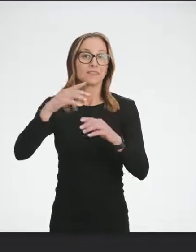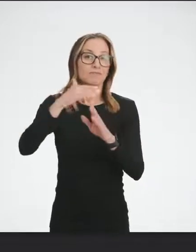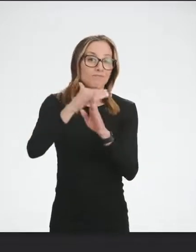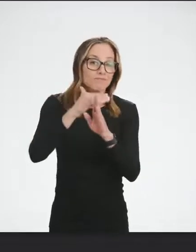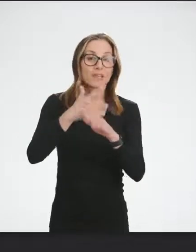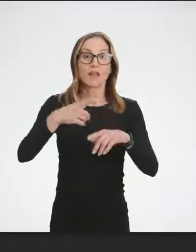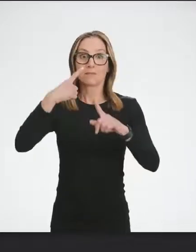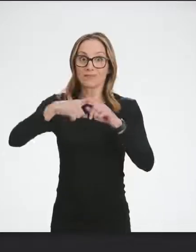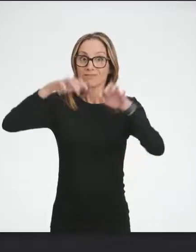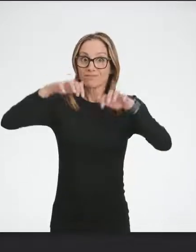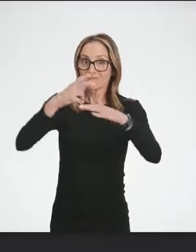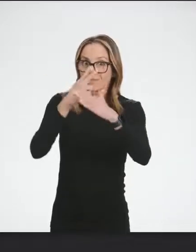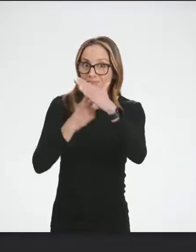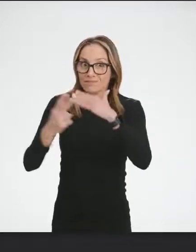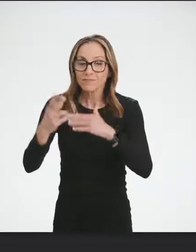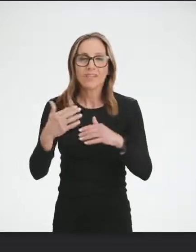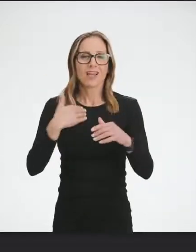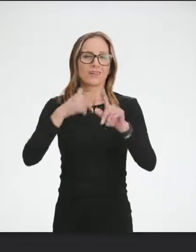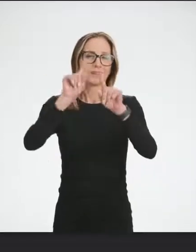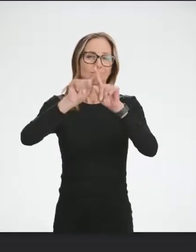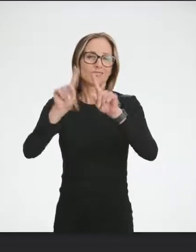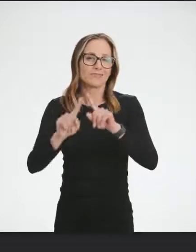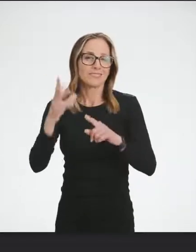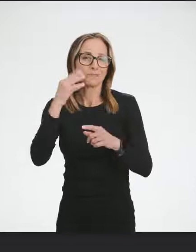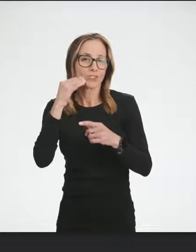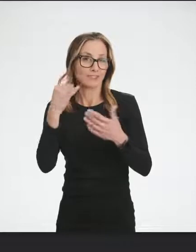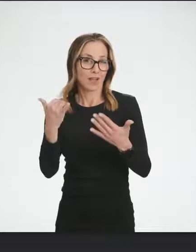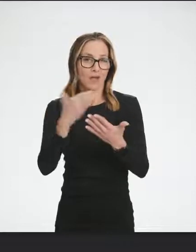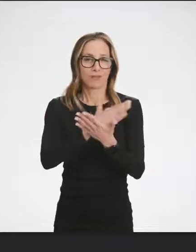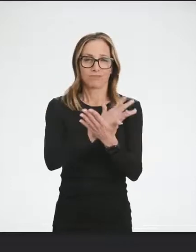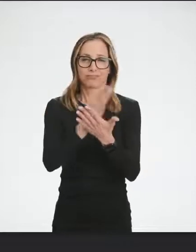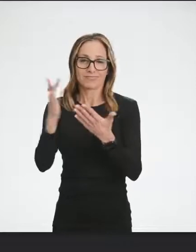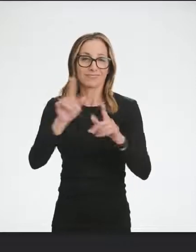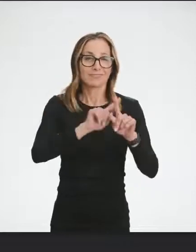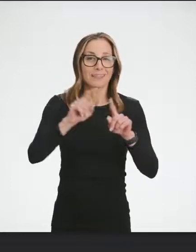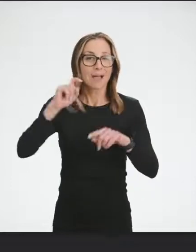And there are all kinds of other experiences across Apple devices and platforms that get